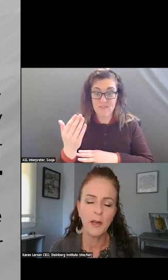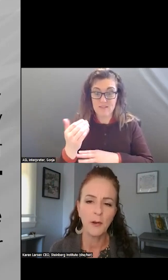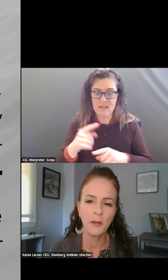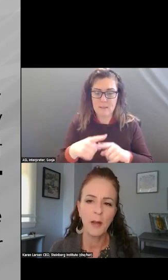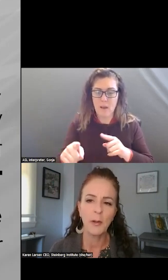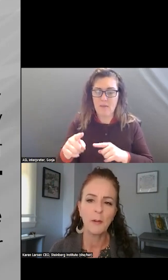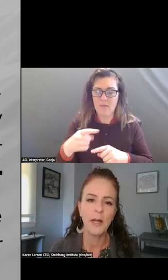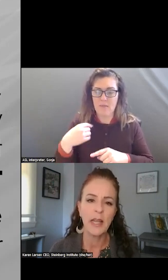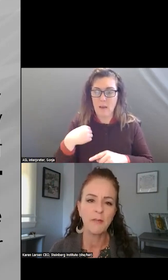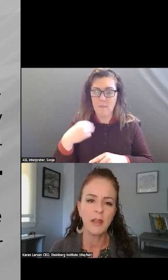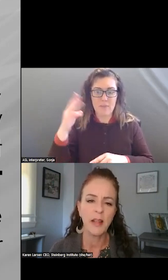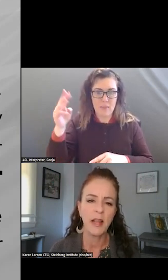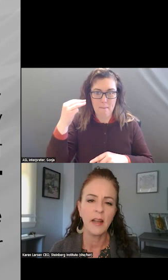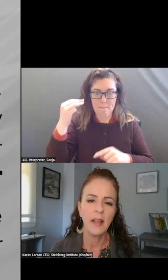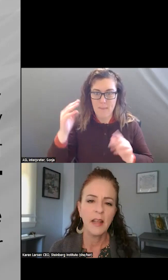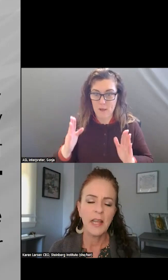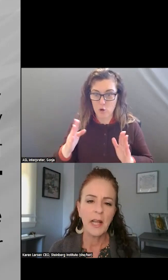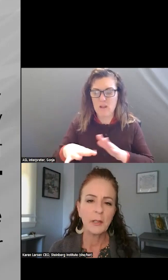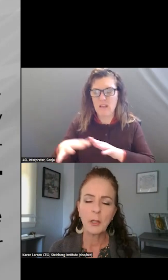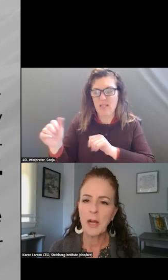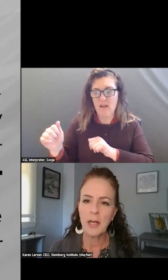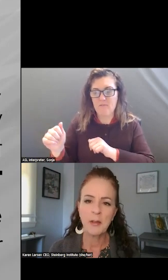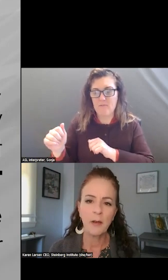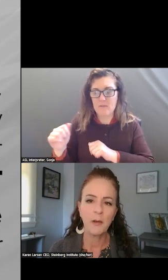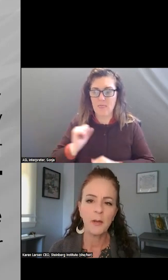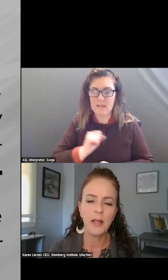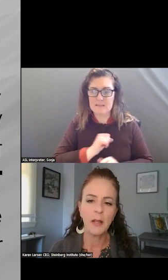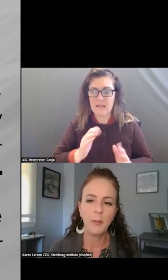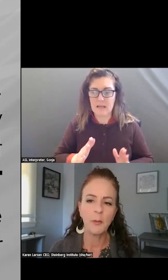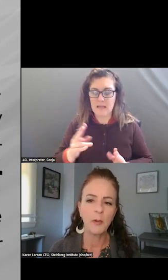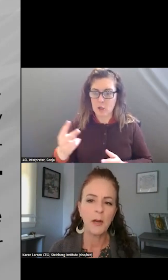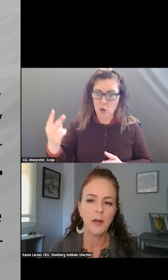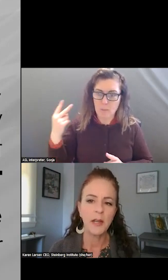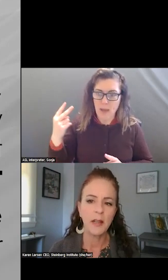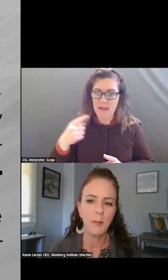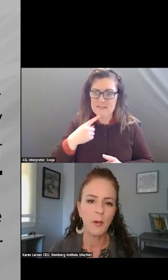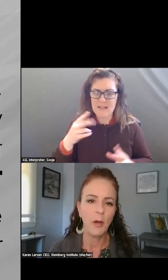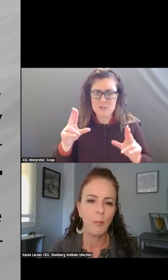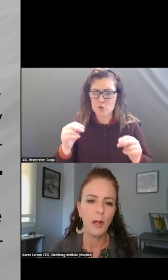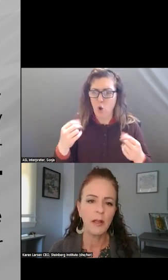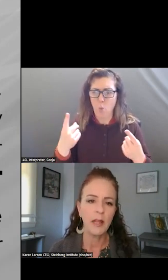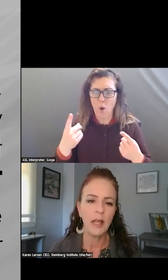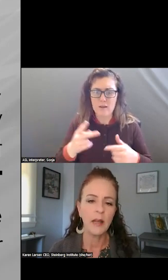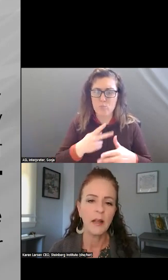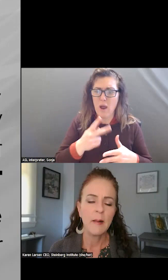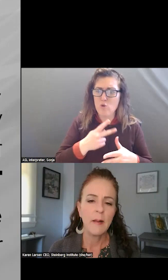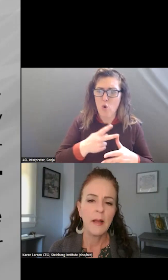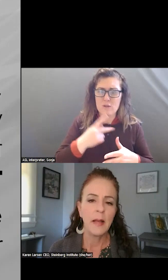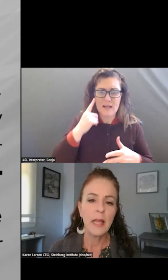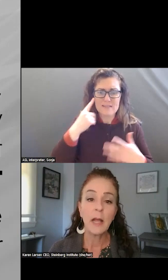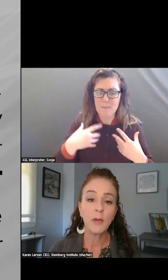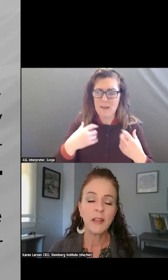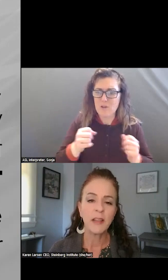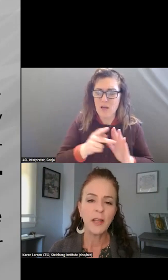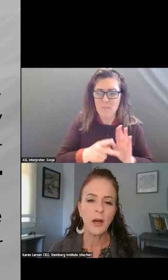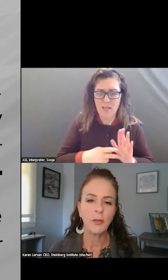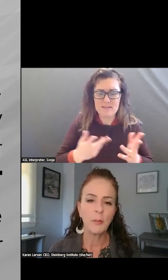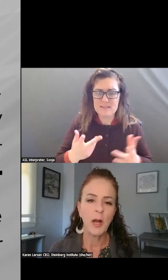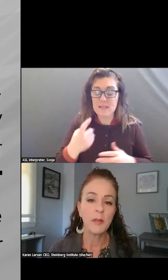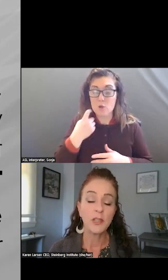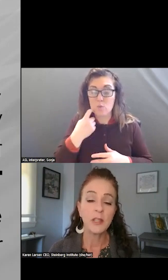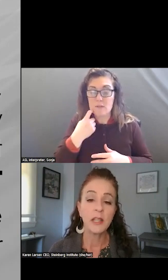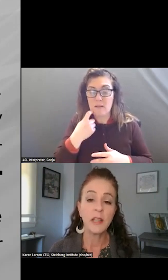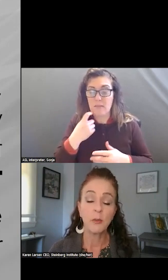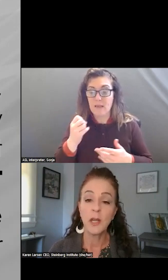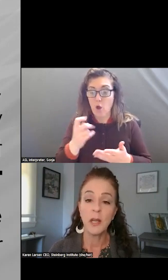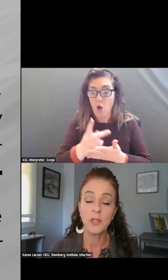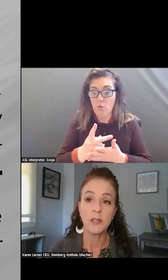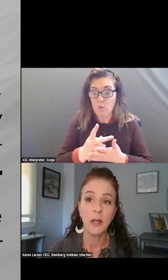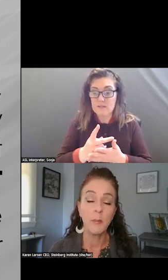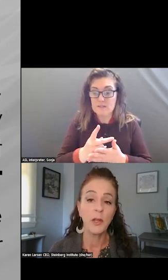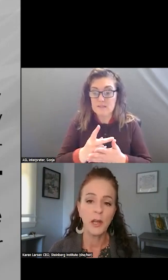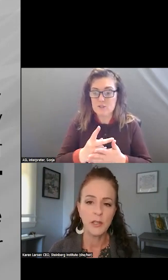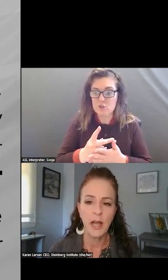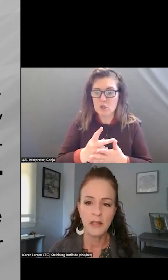MAYOR AND HE KEPT OFFERING PROPOSITION 53 WHICH IS A MILLIONAIRES